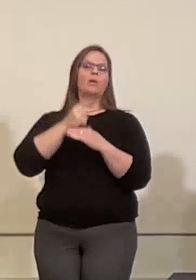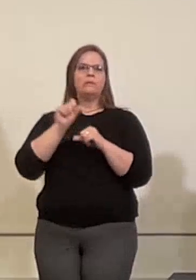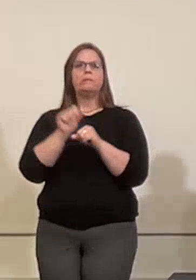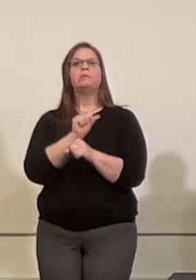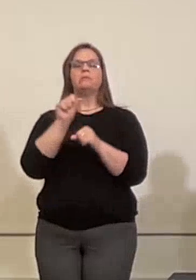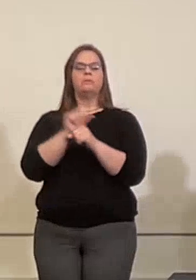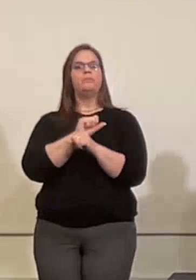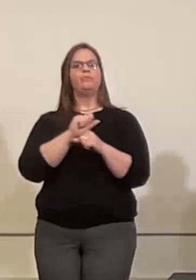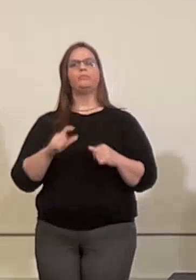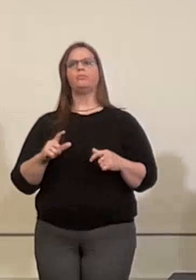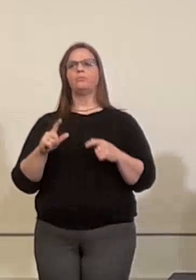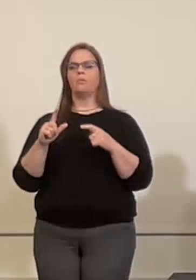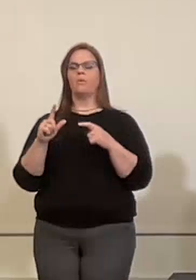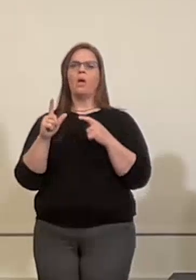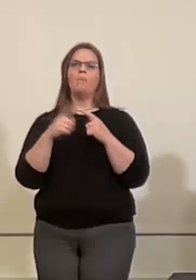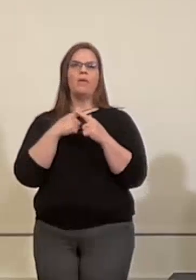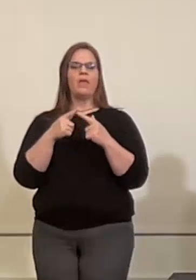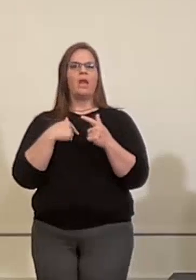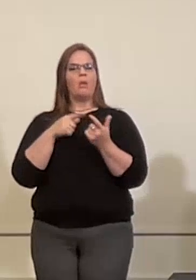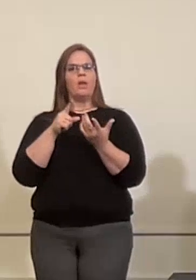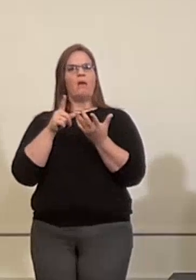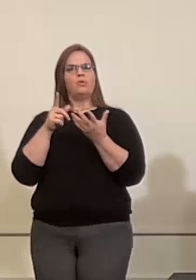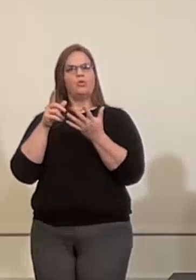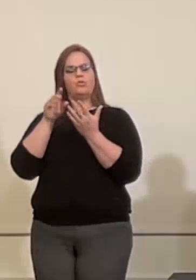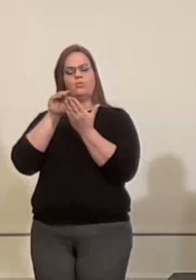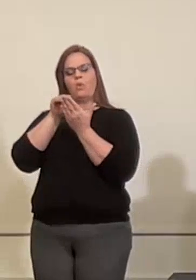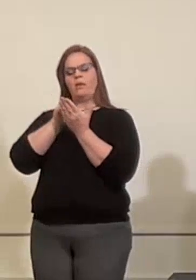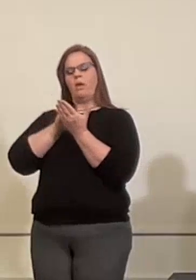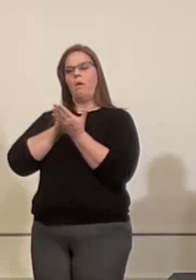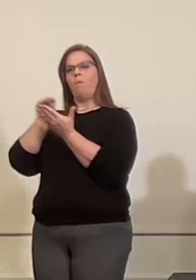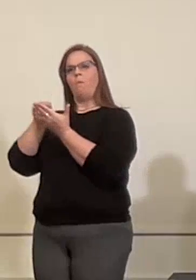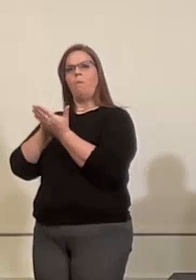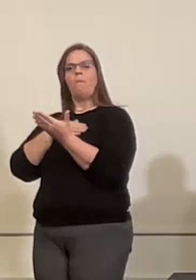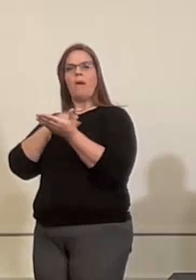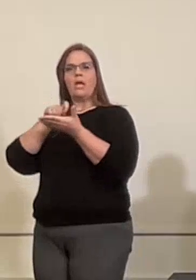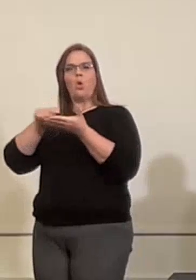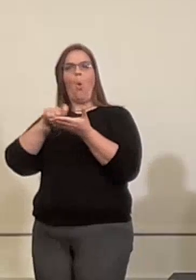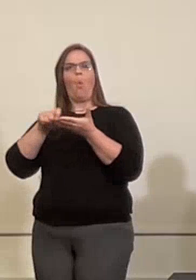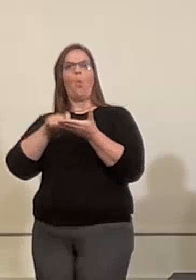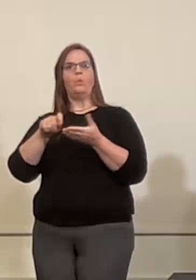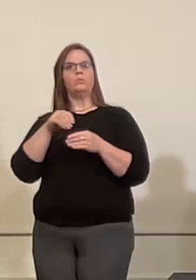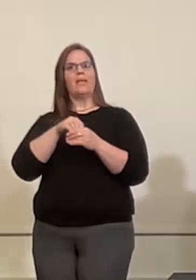have to get my write down my notes in OneNote from all my meetings.